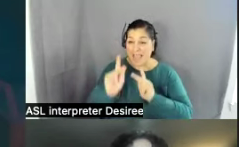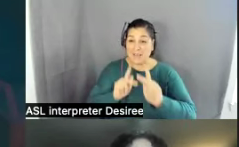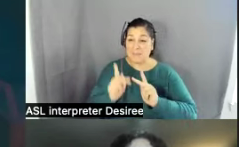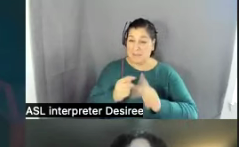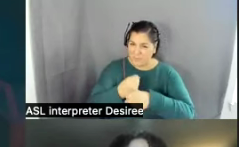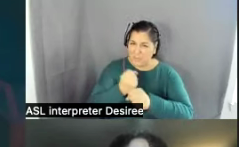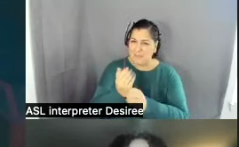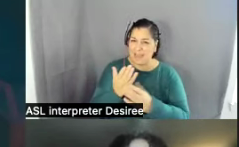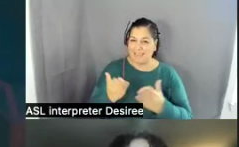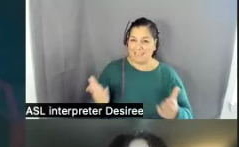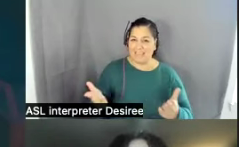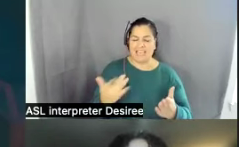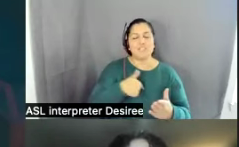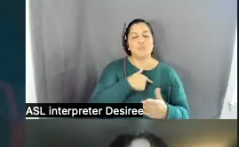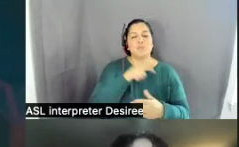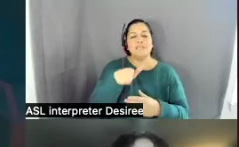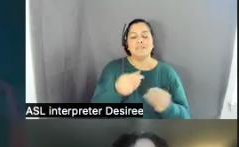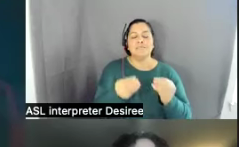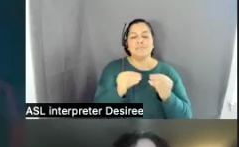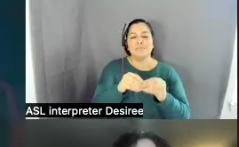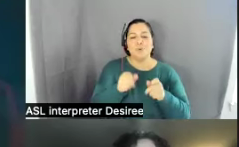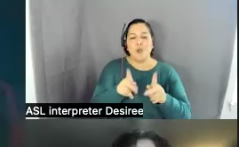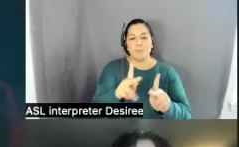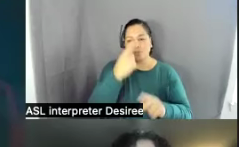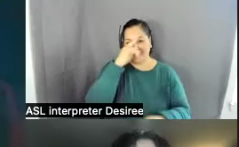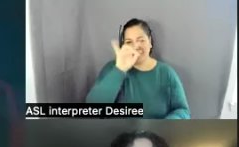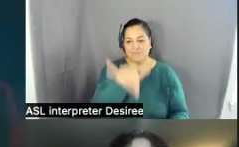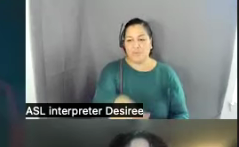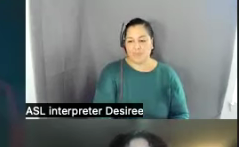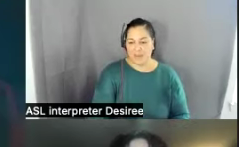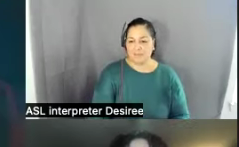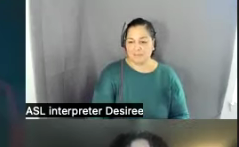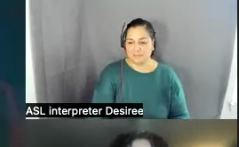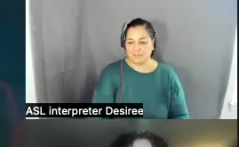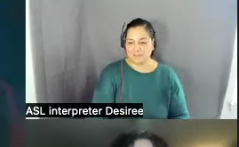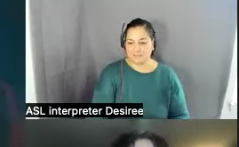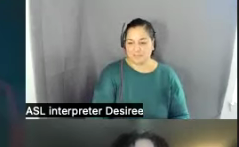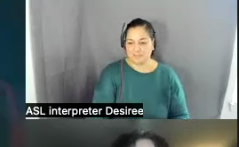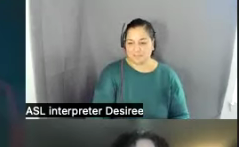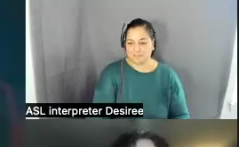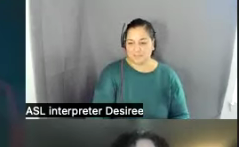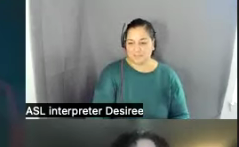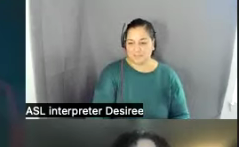more opportunities for that. So I will talk a little bit, when I get into the,